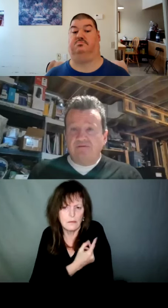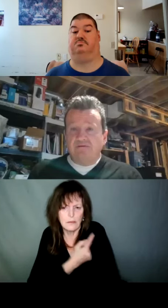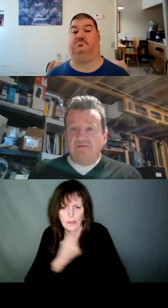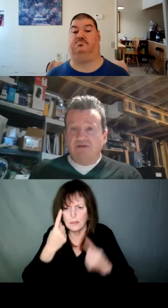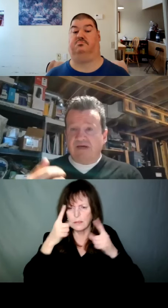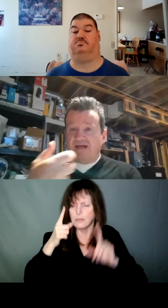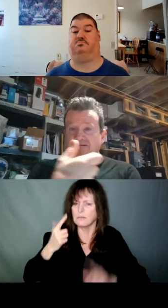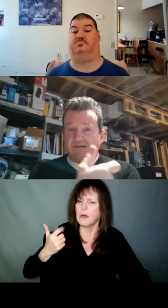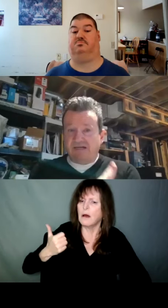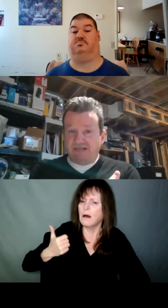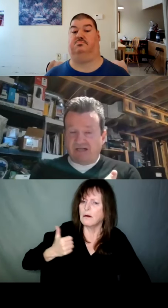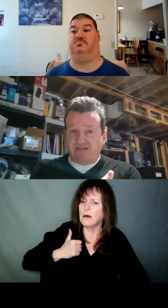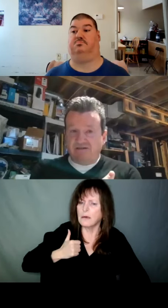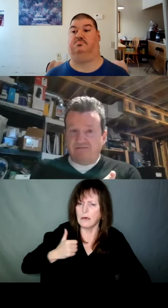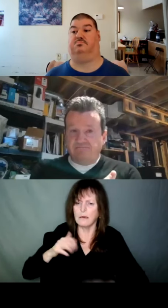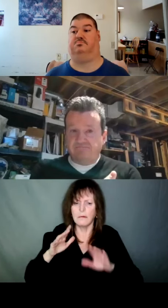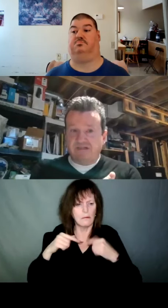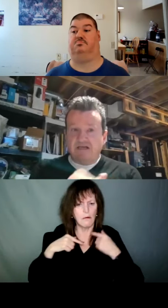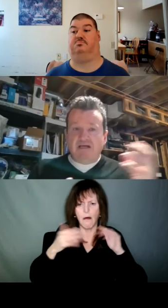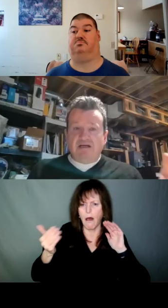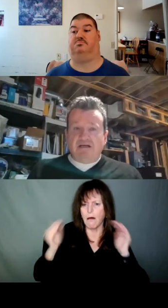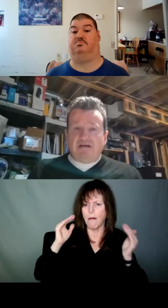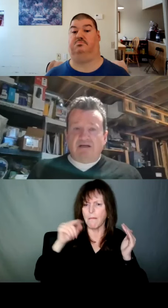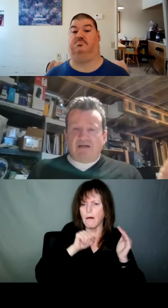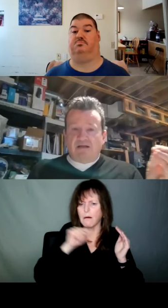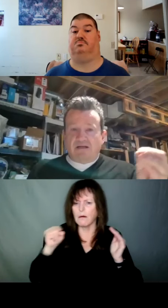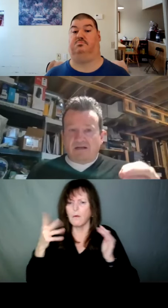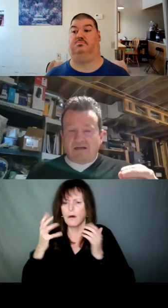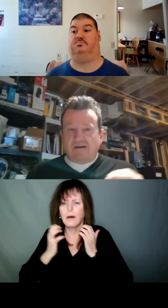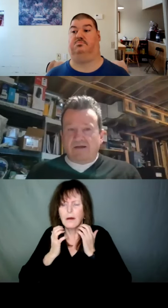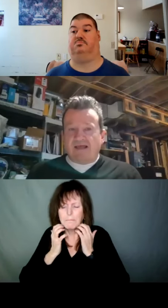Everything about vaccines and effectiveness and safety in